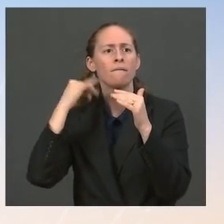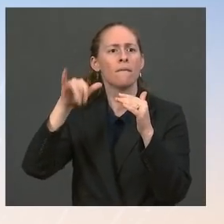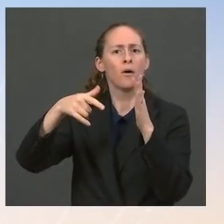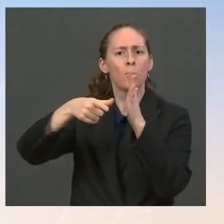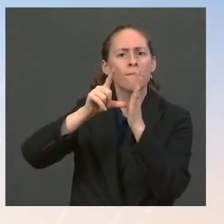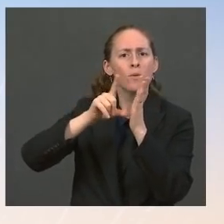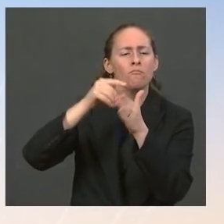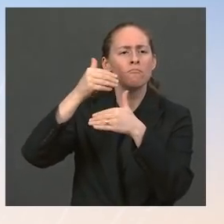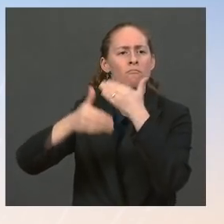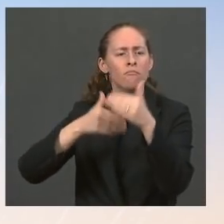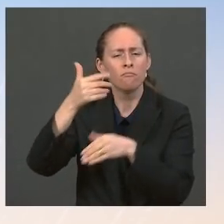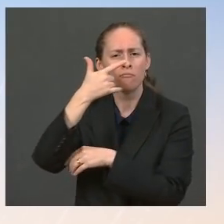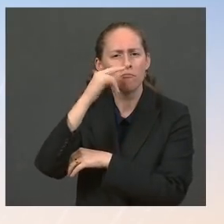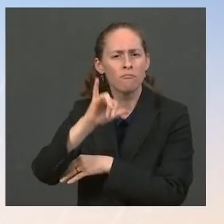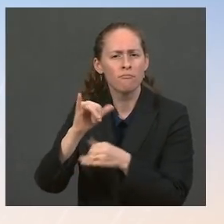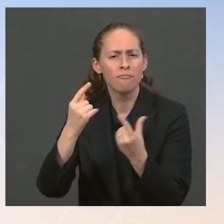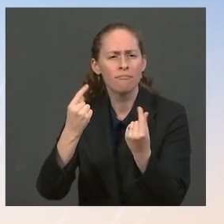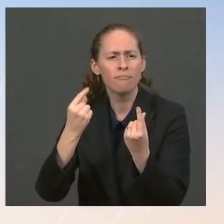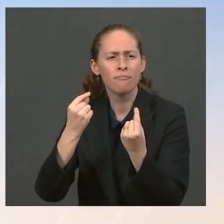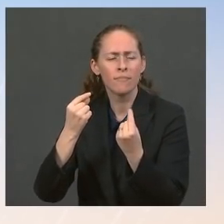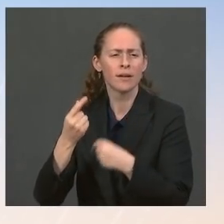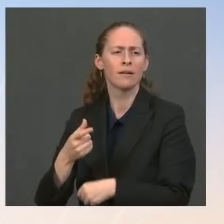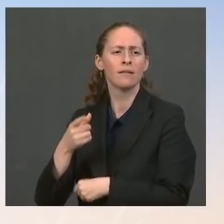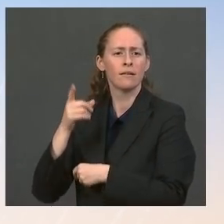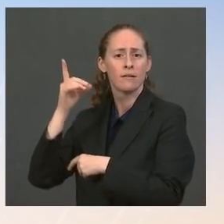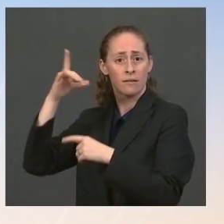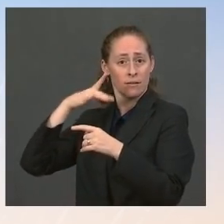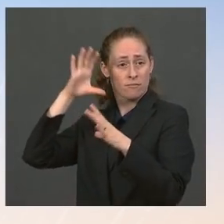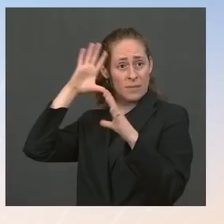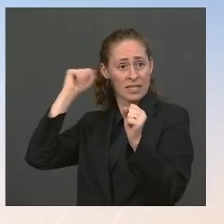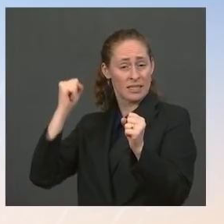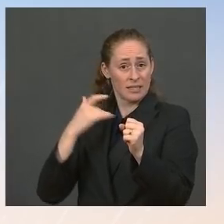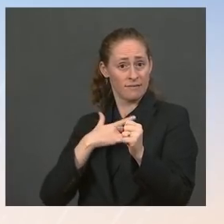were to take a more permissive stance to -- toward asylum, membership in a particular social group,